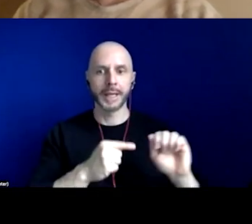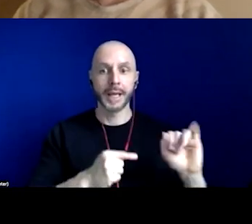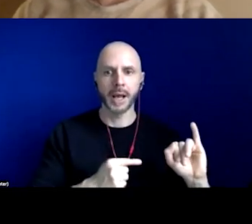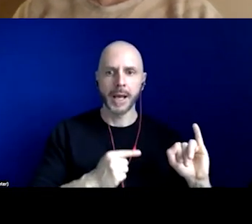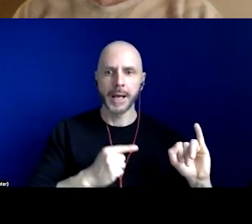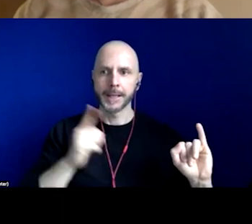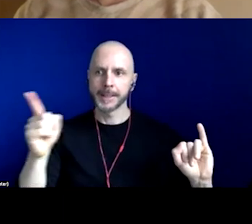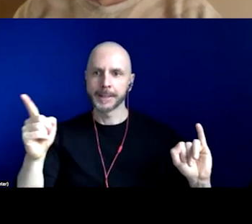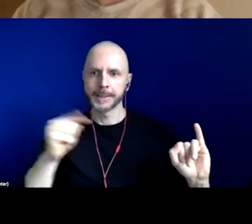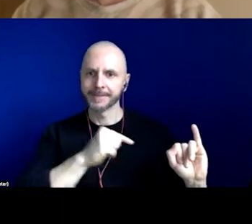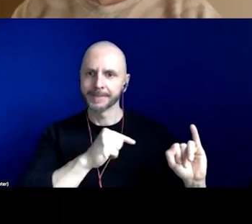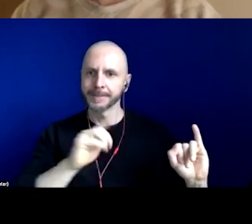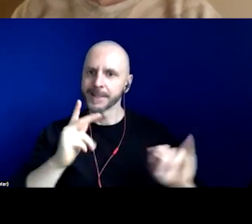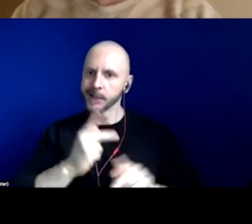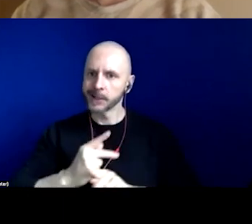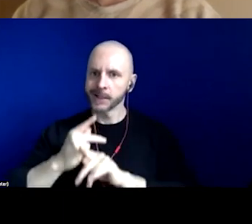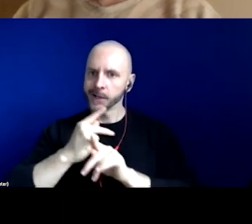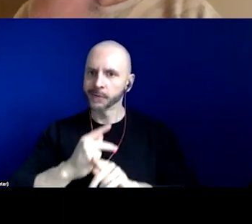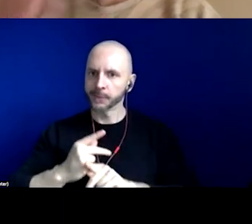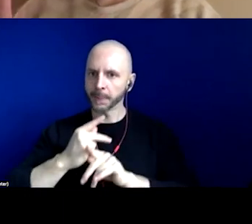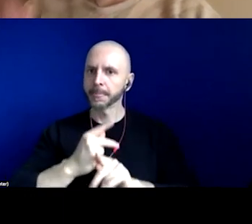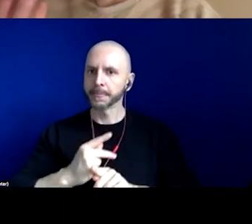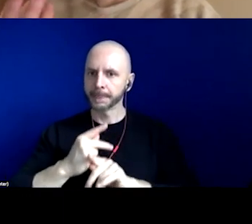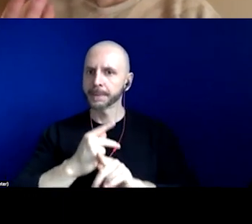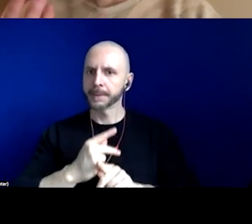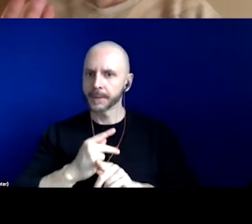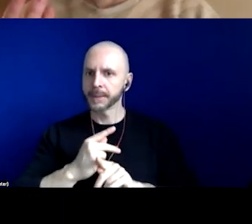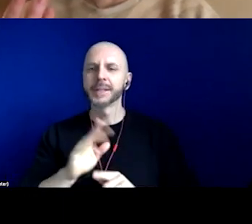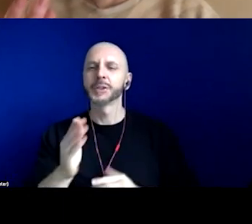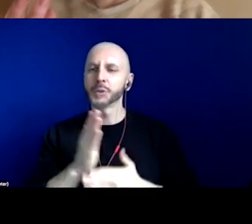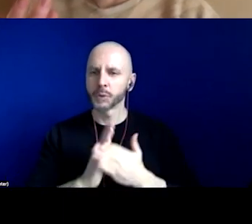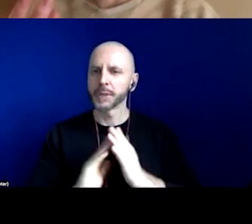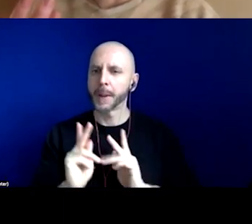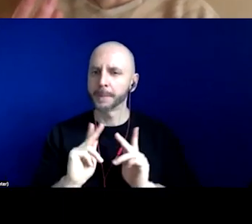inefficient. People will start using, you know, ChatGPT, for example, for the first time. We'll